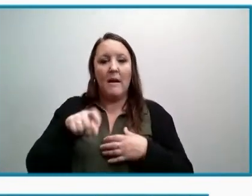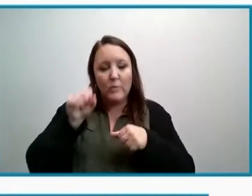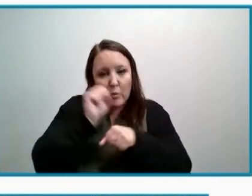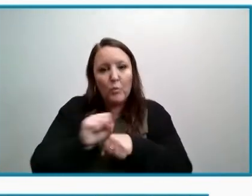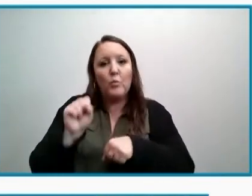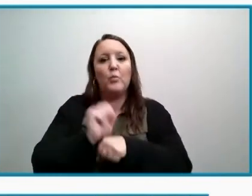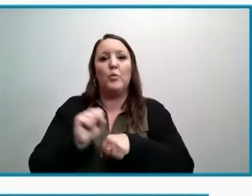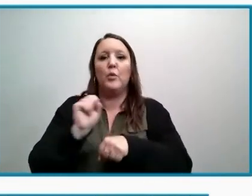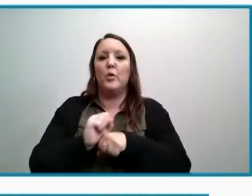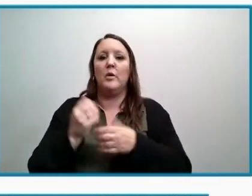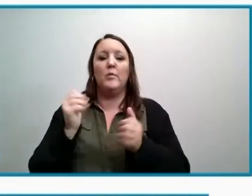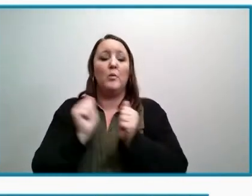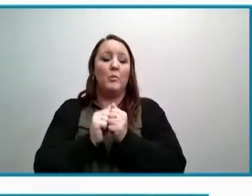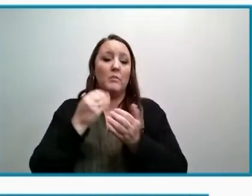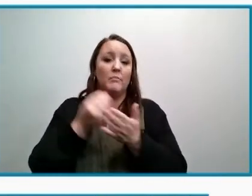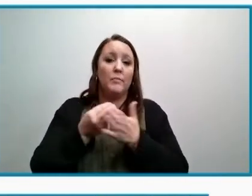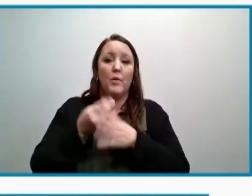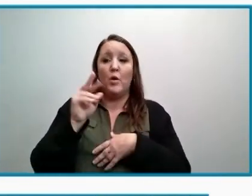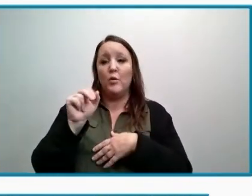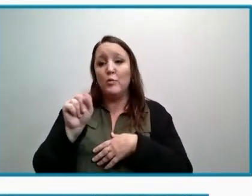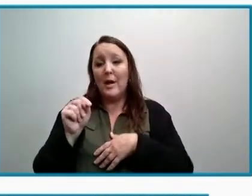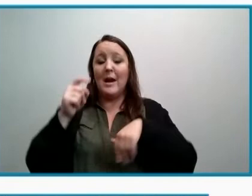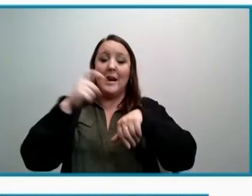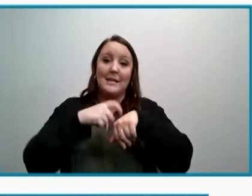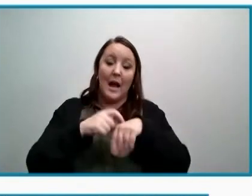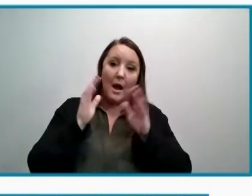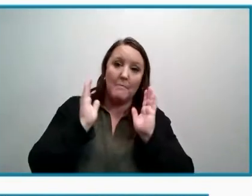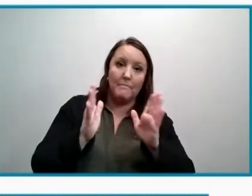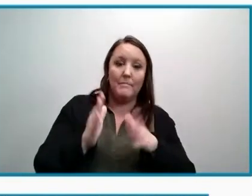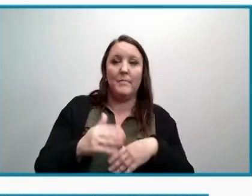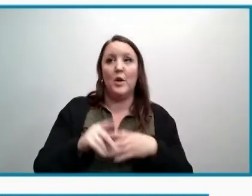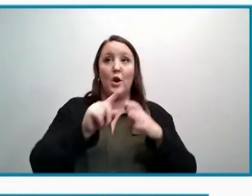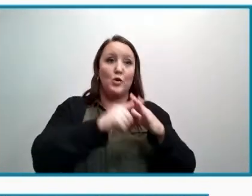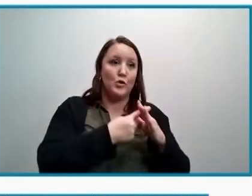timelines that have clear start and end dates, that can be difficult.